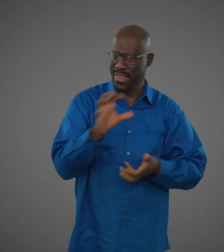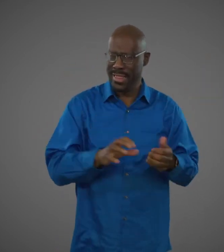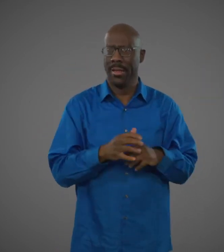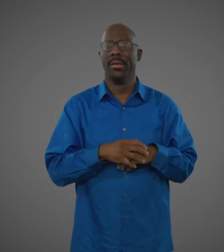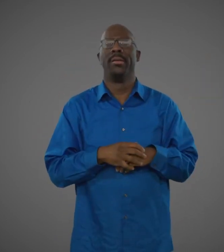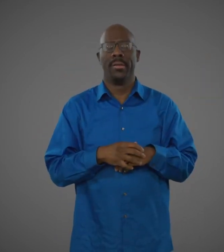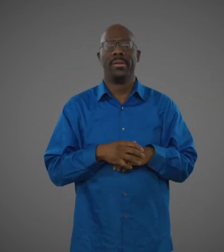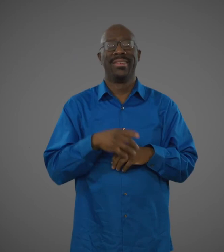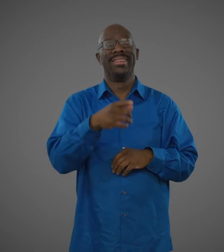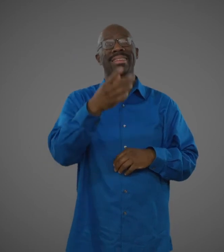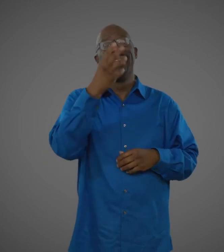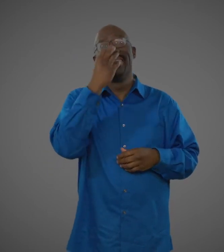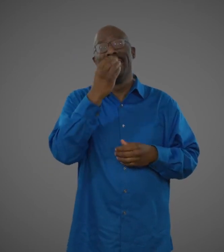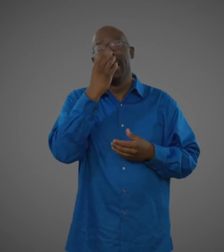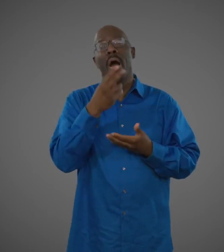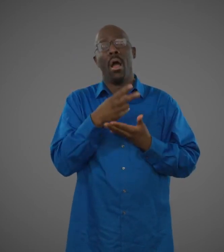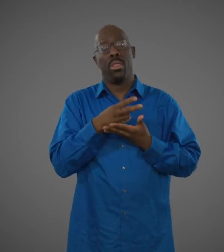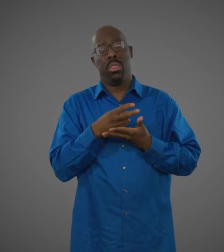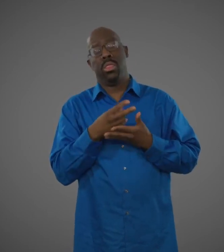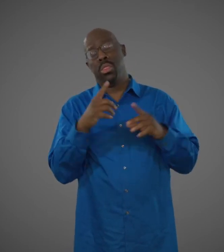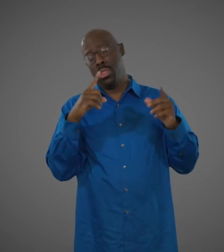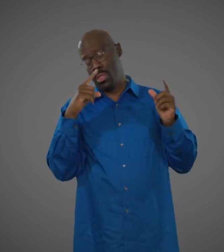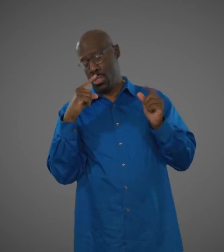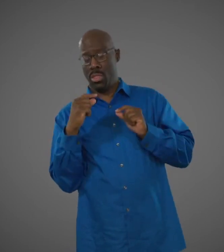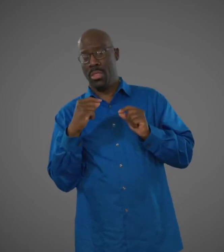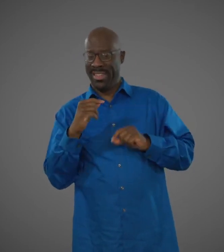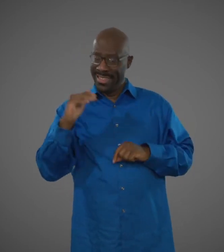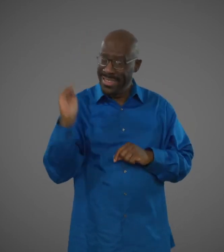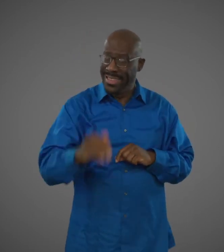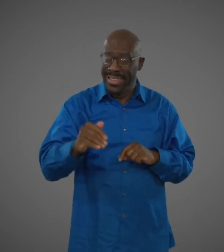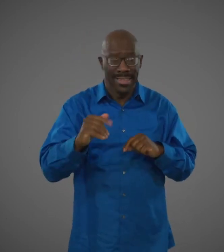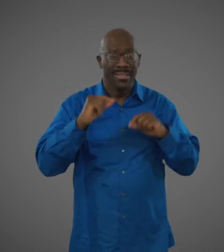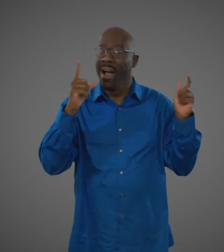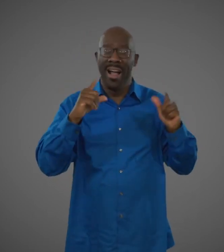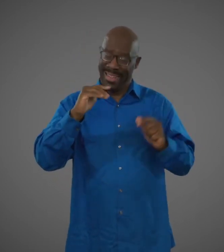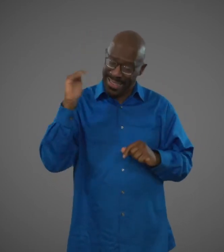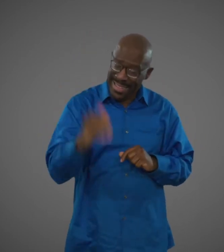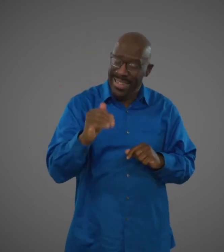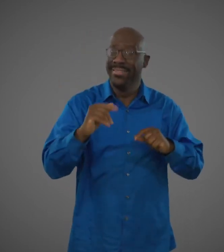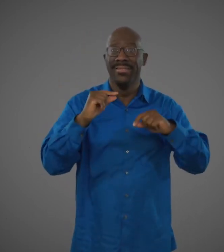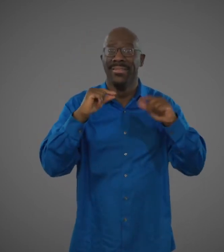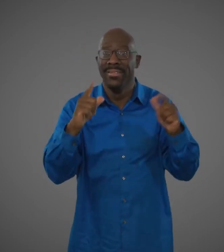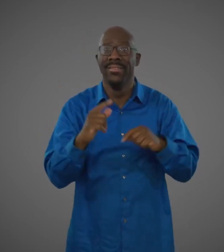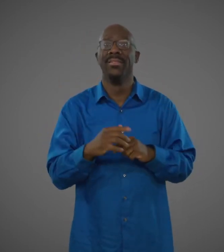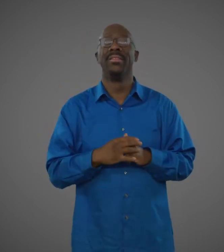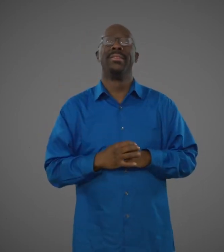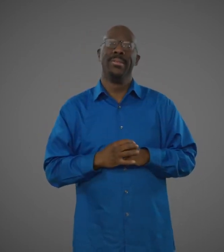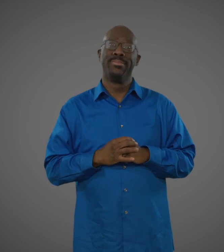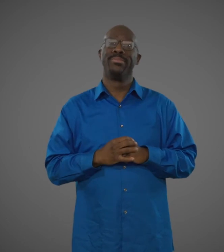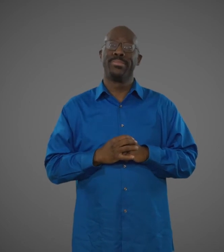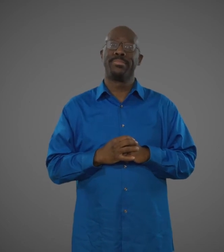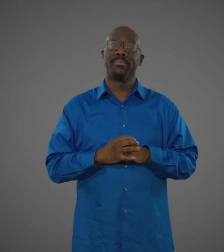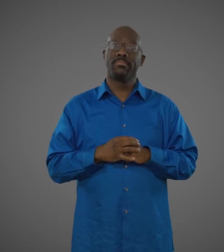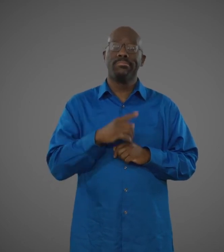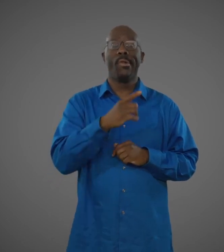If you start to feel confusion. If you are often groggy, fall asleep, and it is hard for others to wake you up.